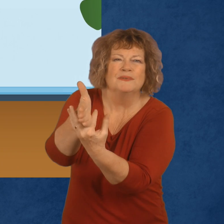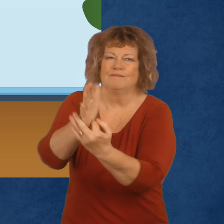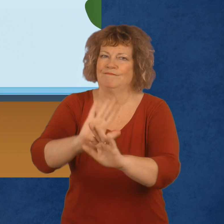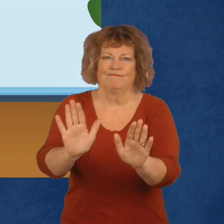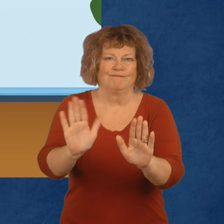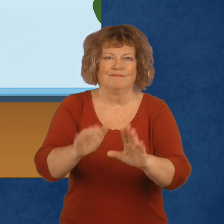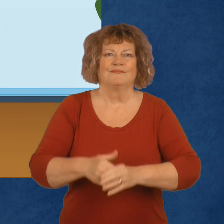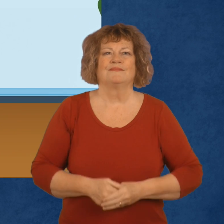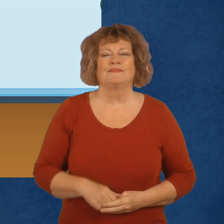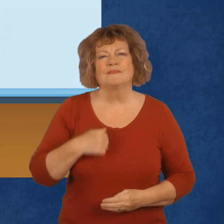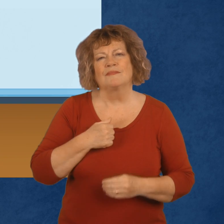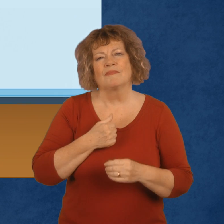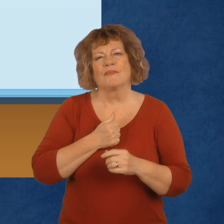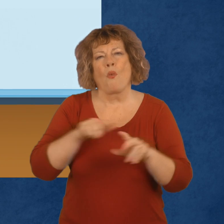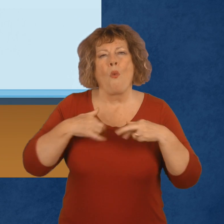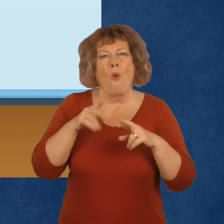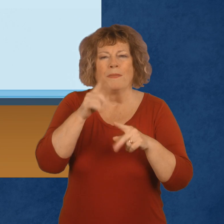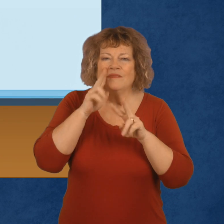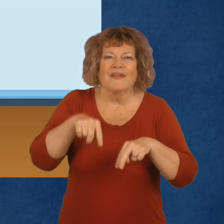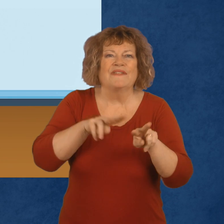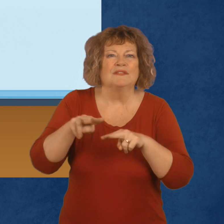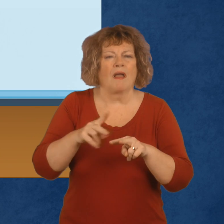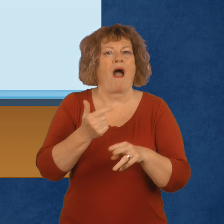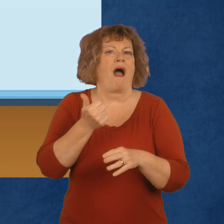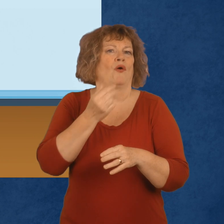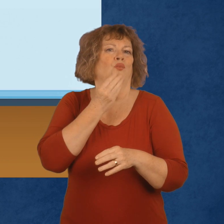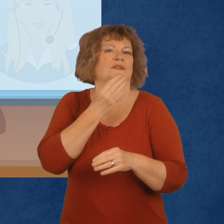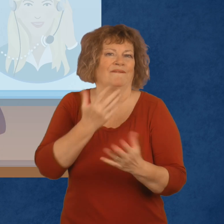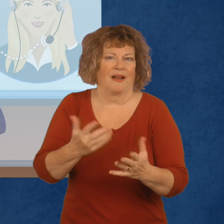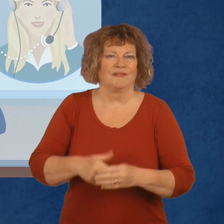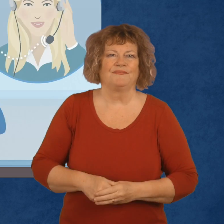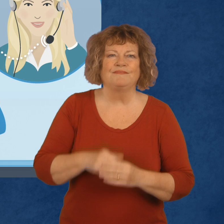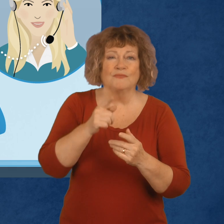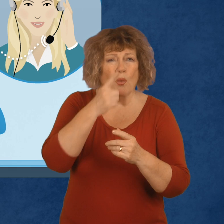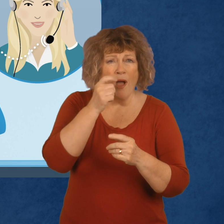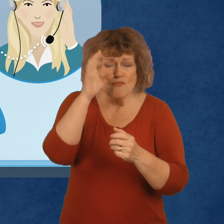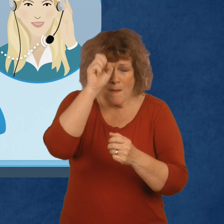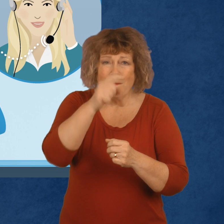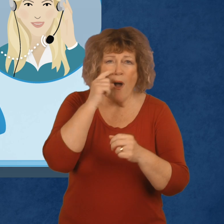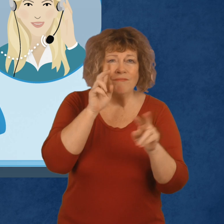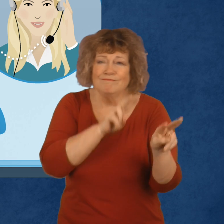Remember you can watch it as many times as you like. If you are worried about anything